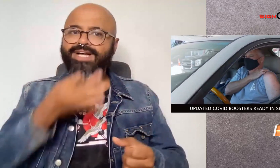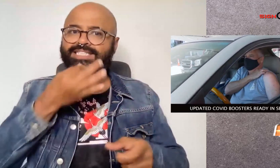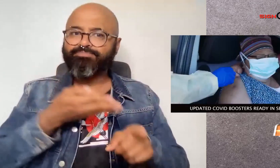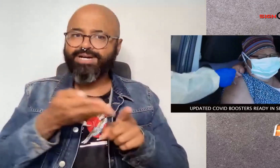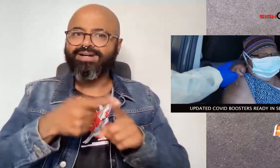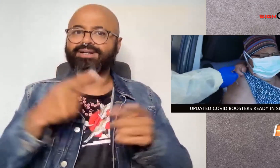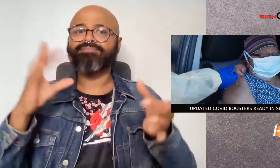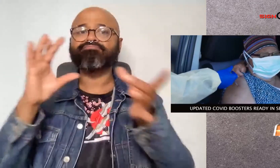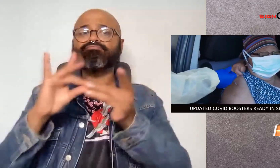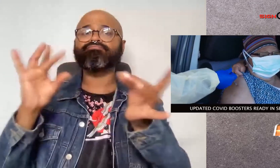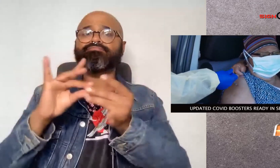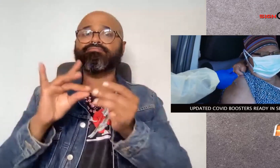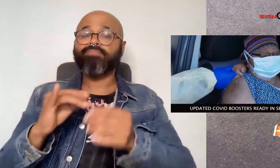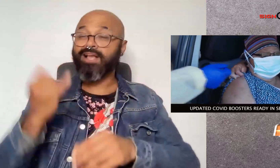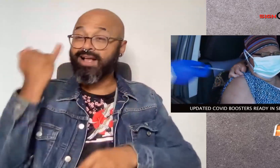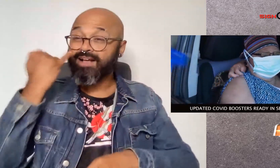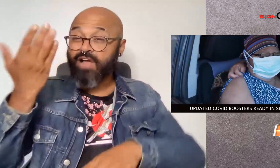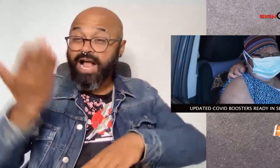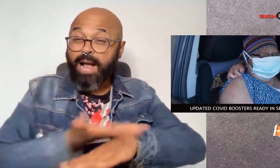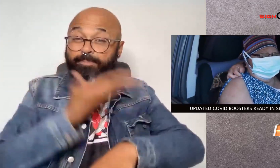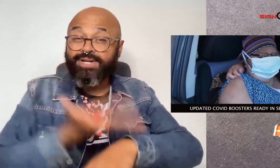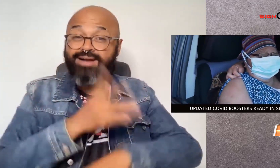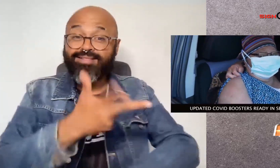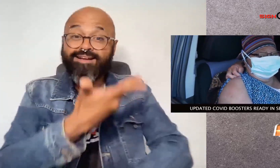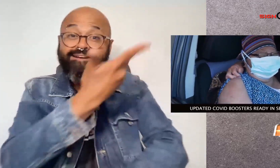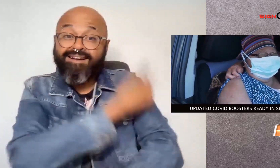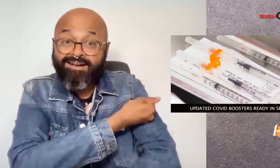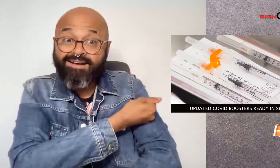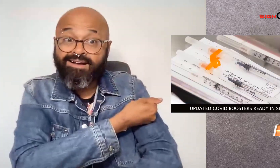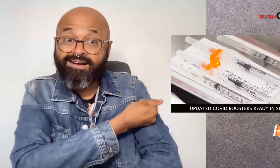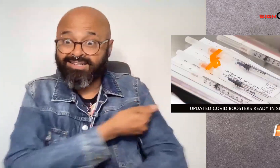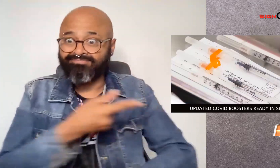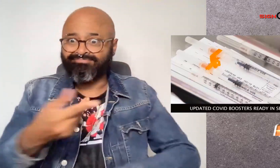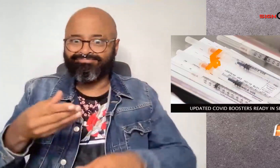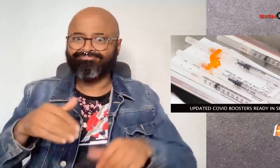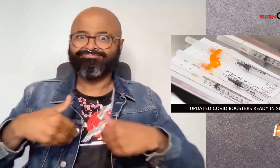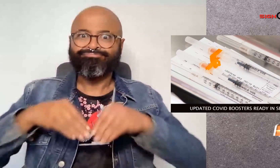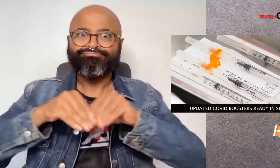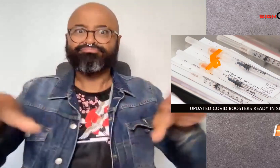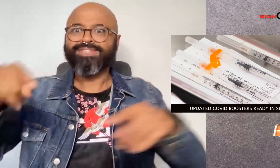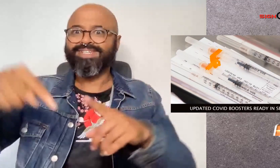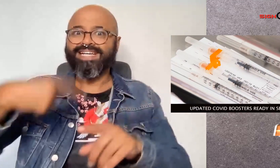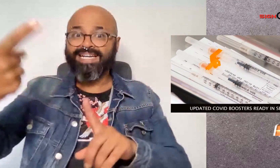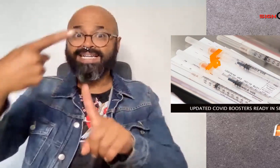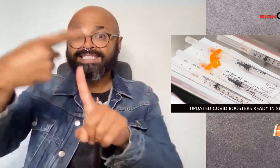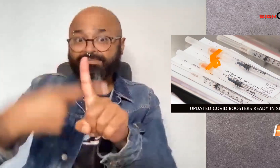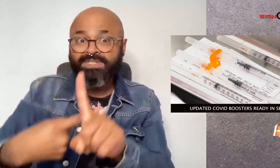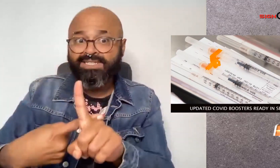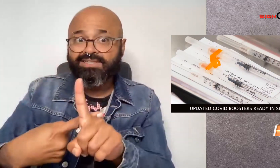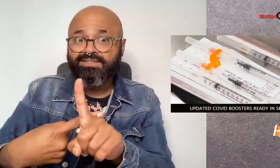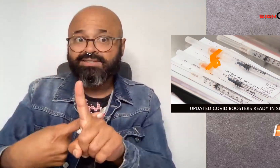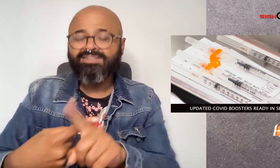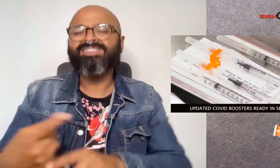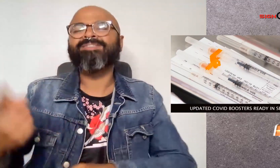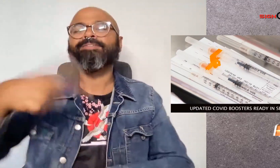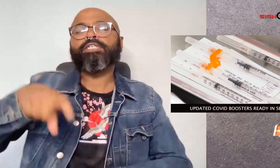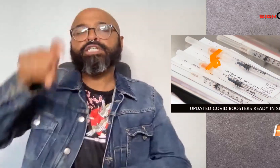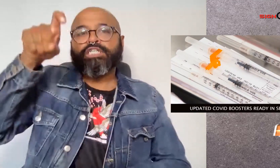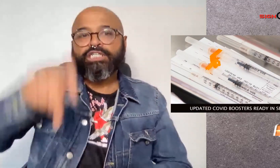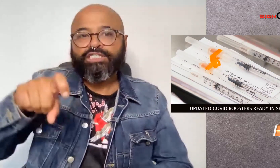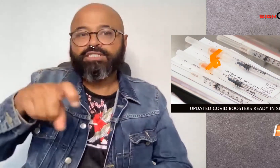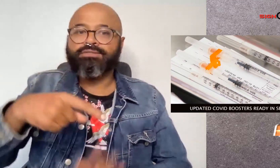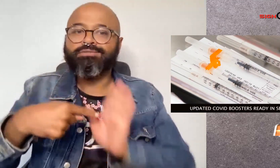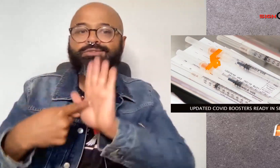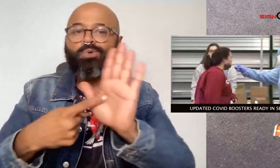health experts say if the updated virus boosters are going to launch next month there needs